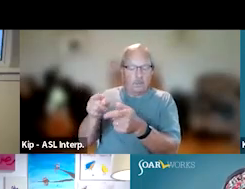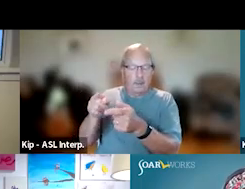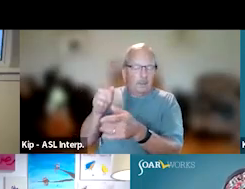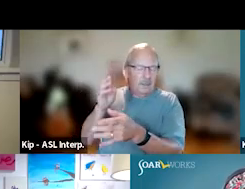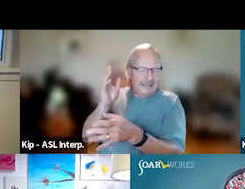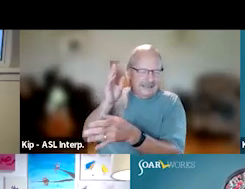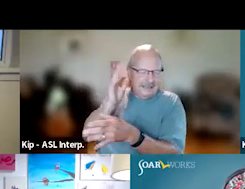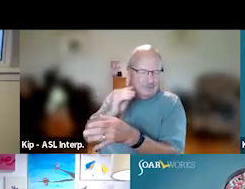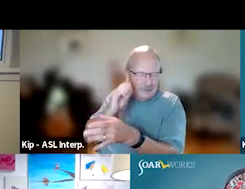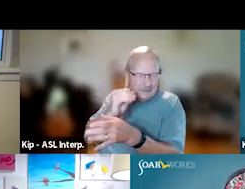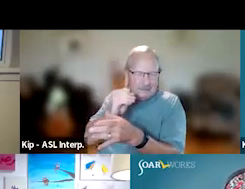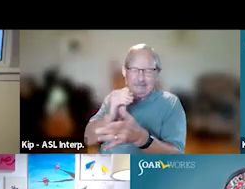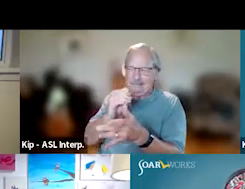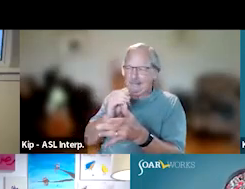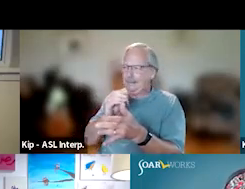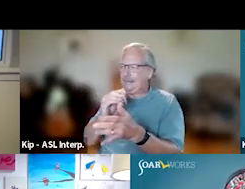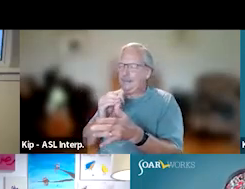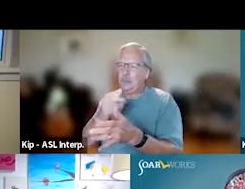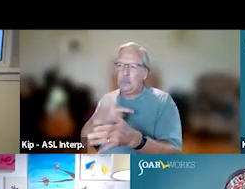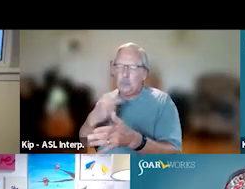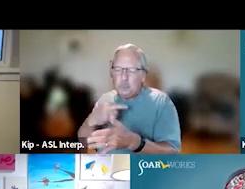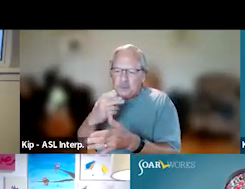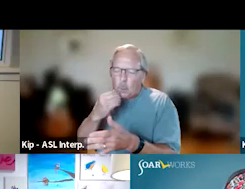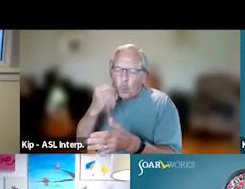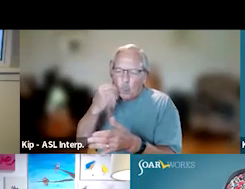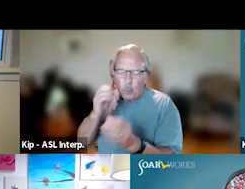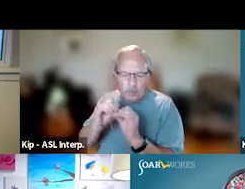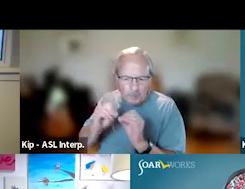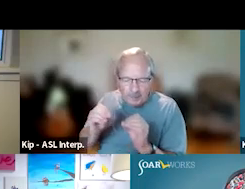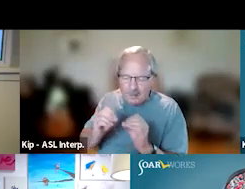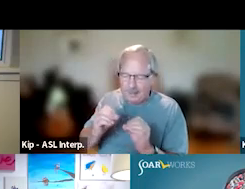of homelessness, who have disabilities, who need assistance in accessing